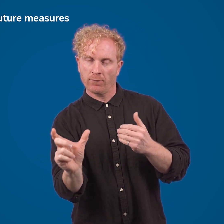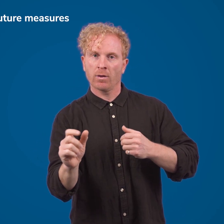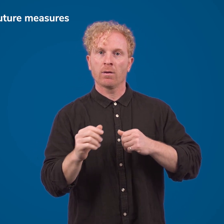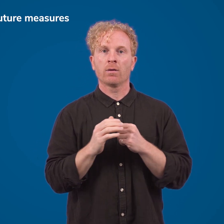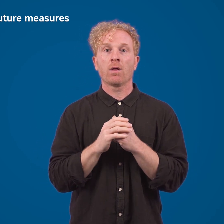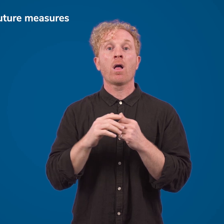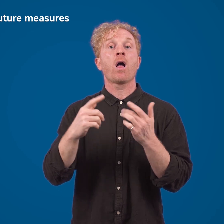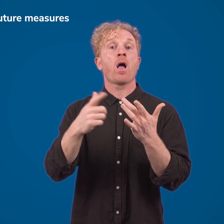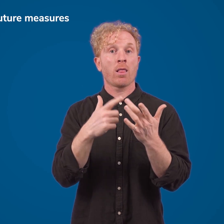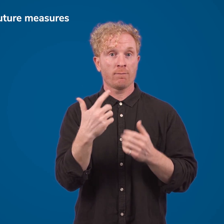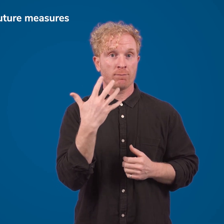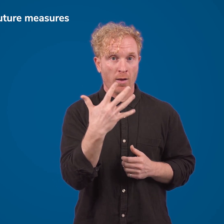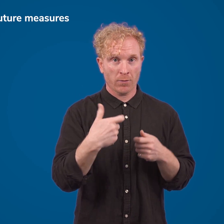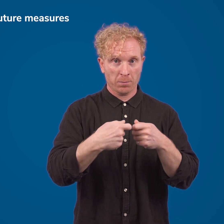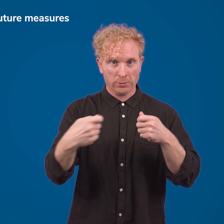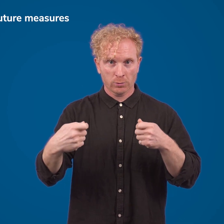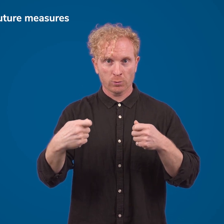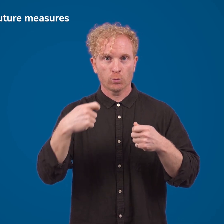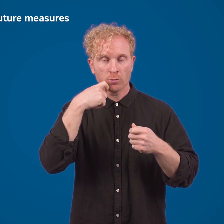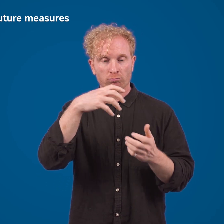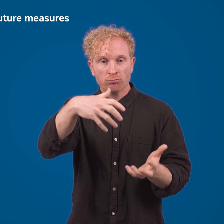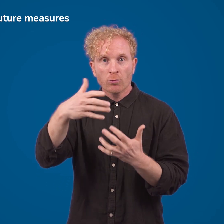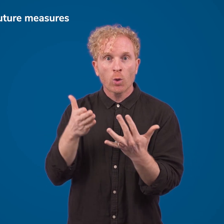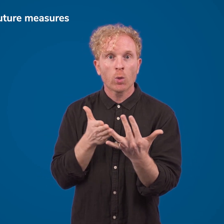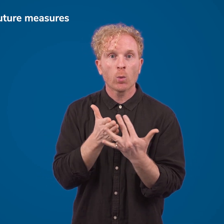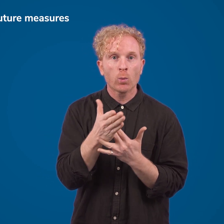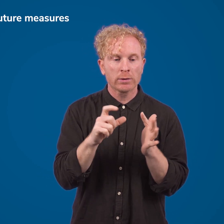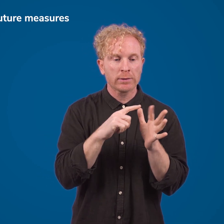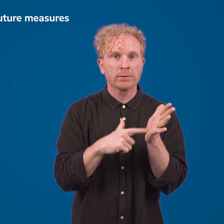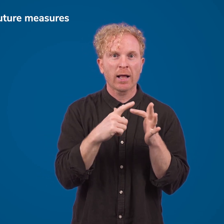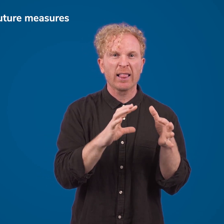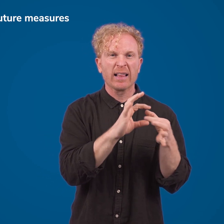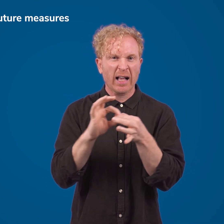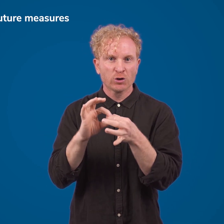The other five measures will be obtained via data linkages through